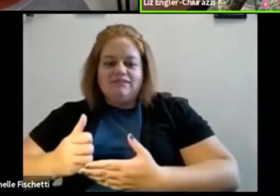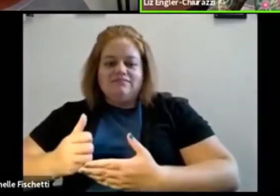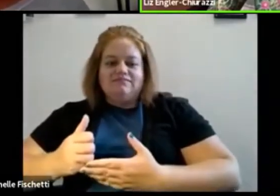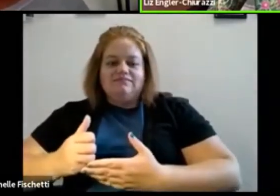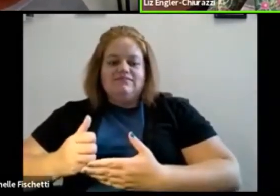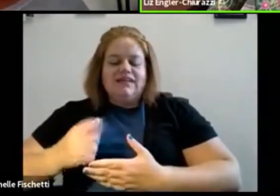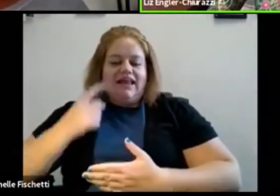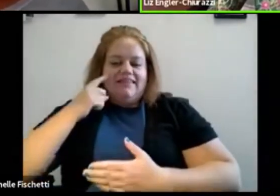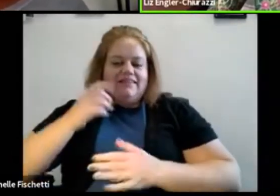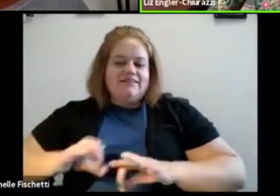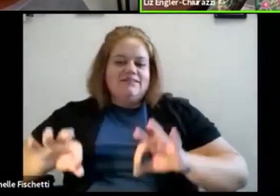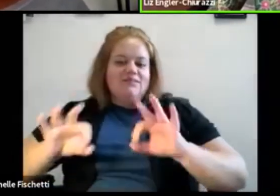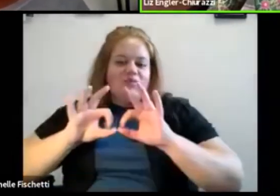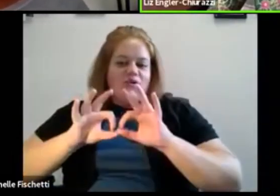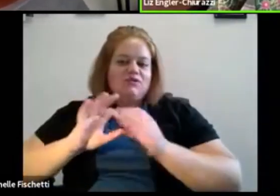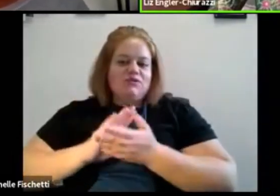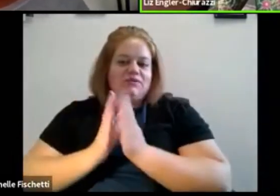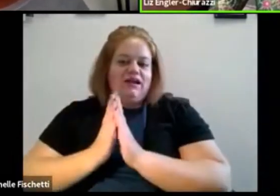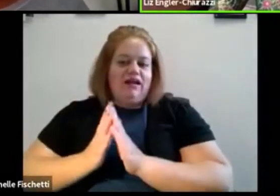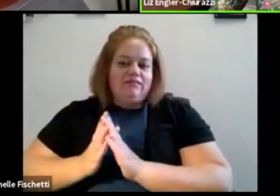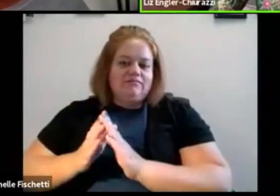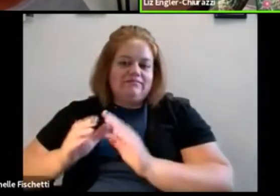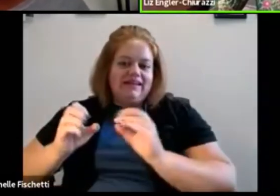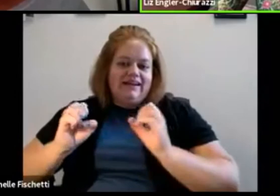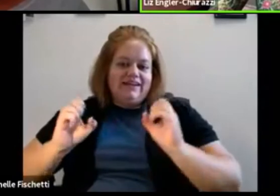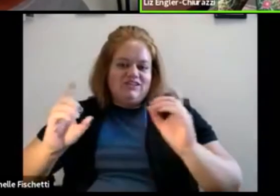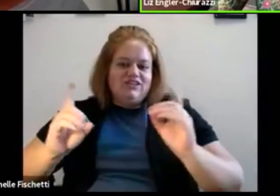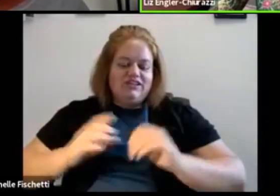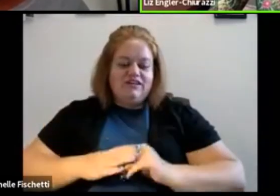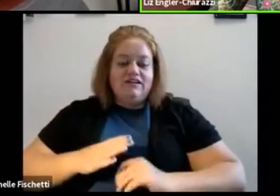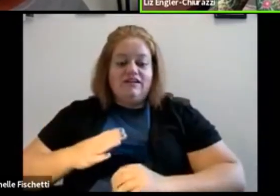important one and then the last part of my job that I'm really excited about is